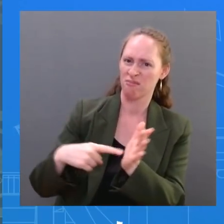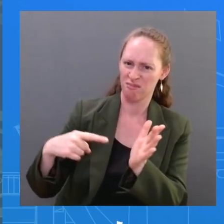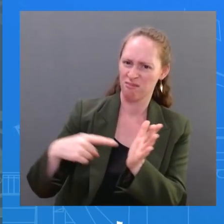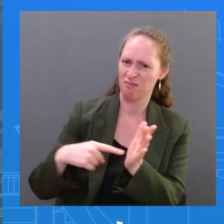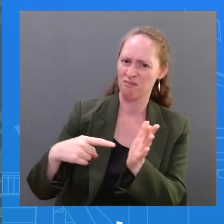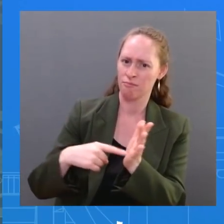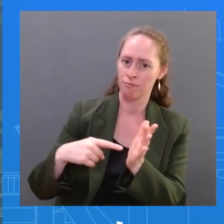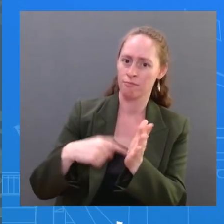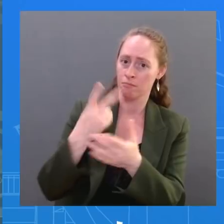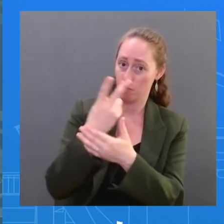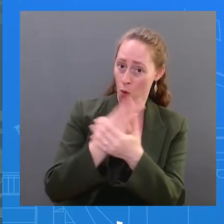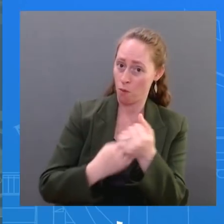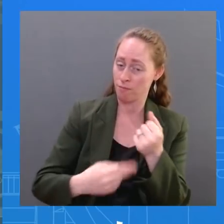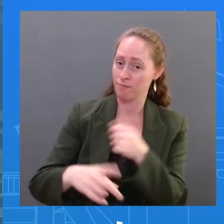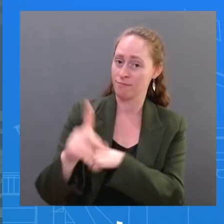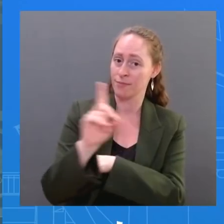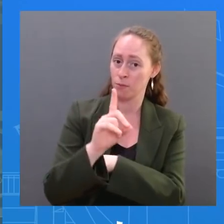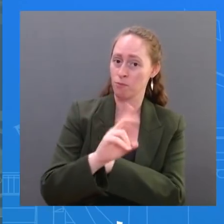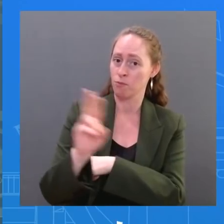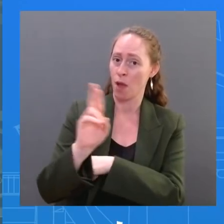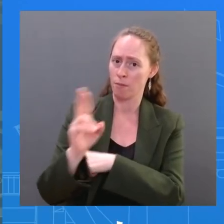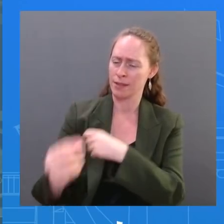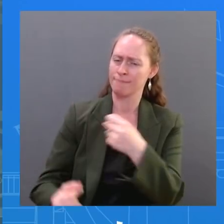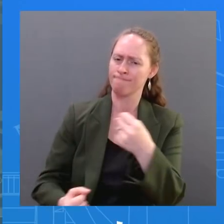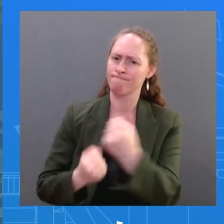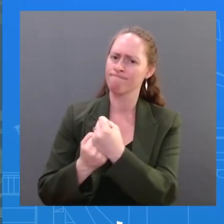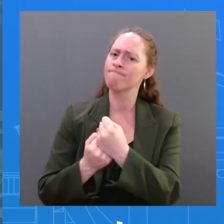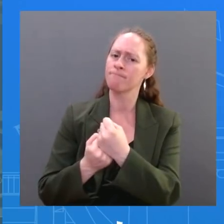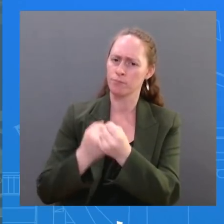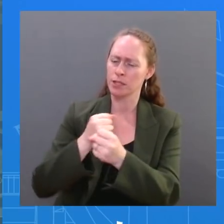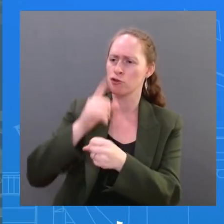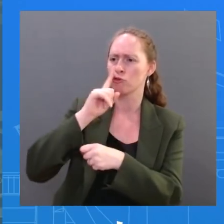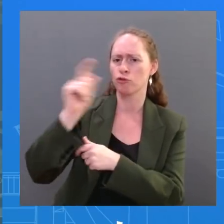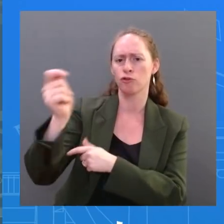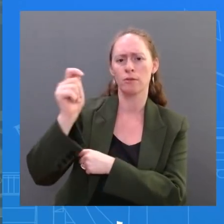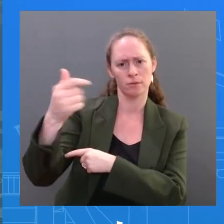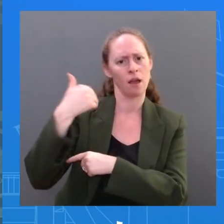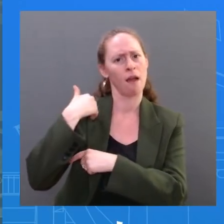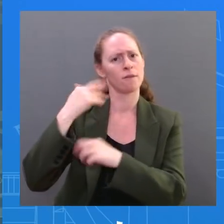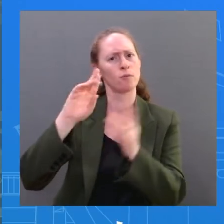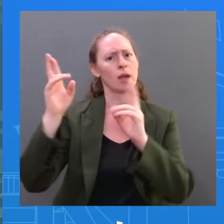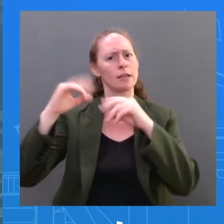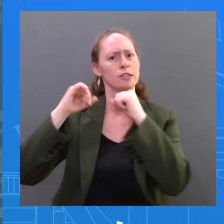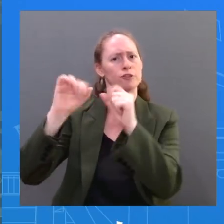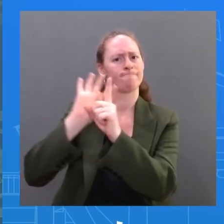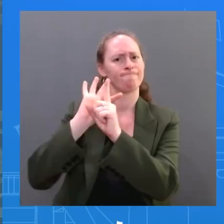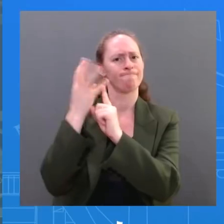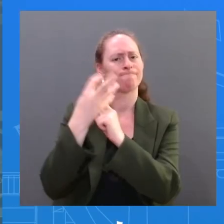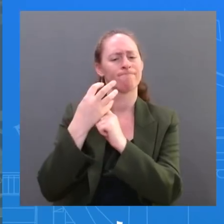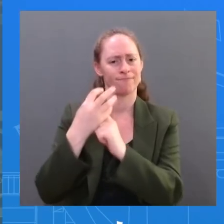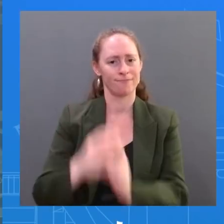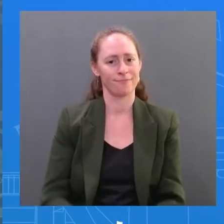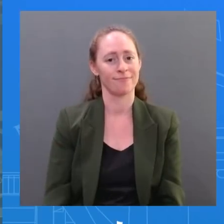that the judges have the protection that they need. We -- this administration -- has provided U.S. Marshals,